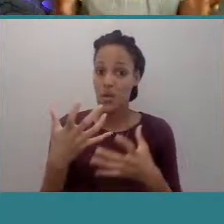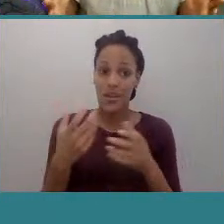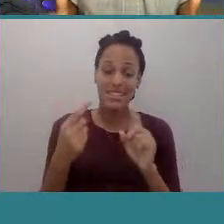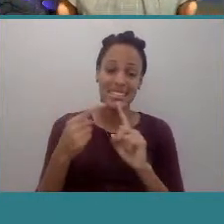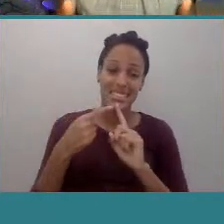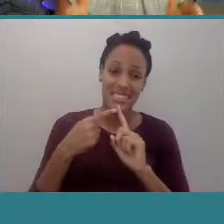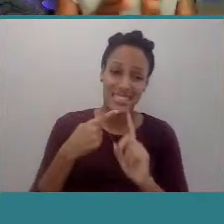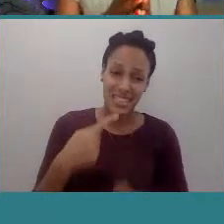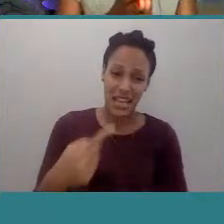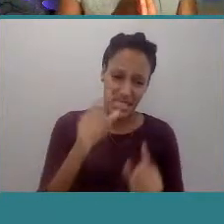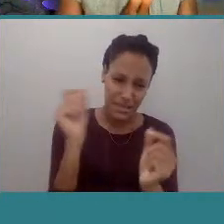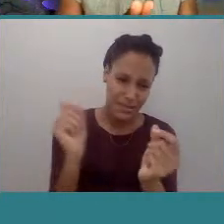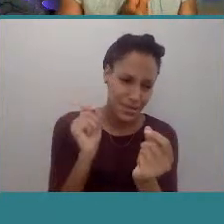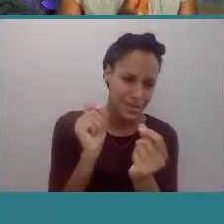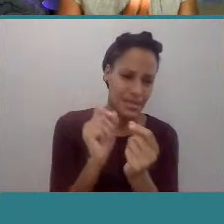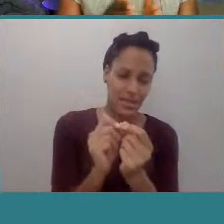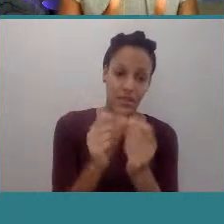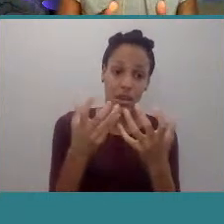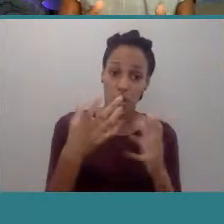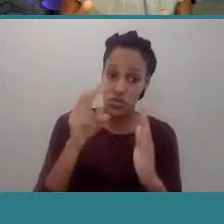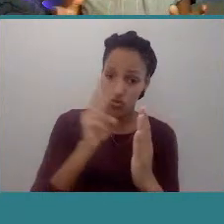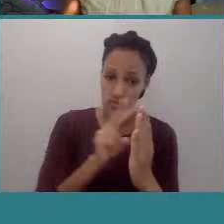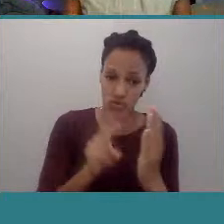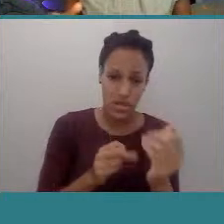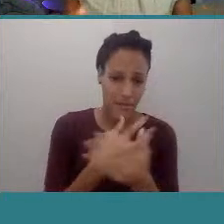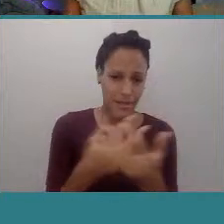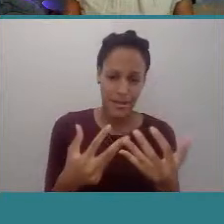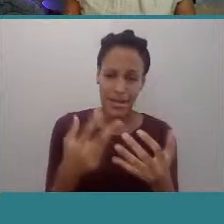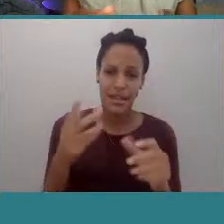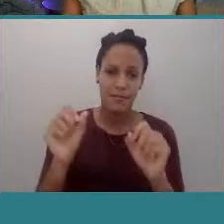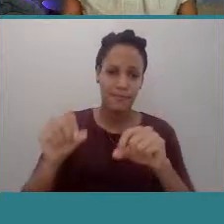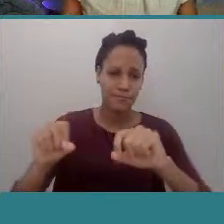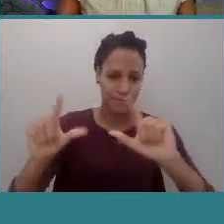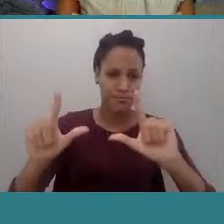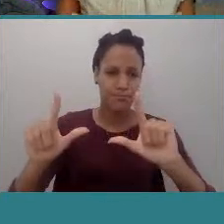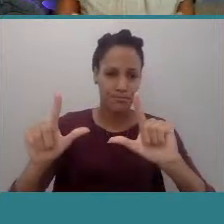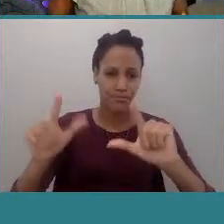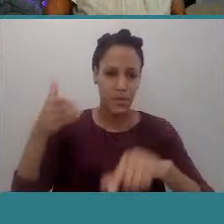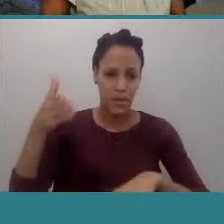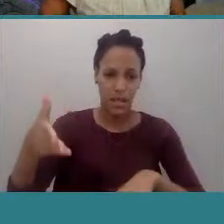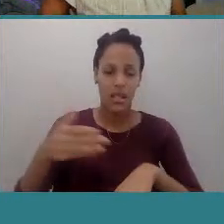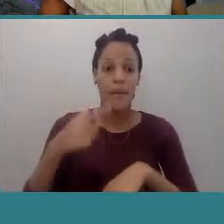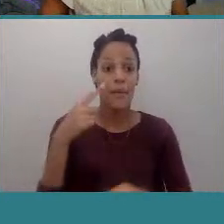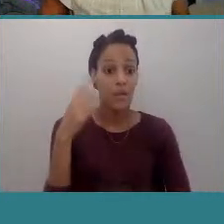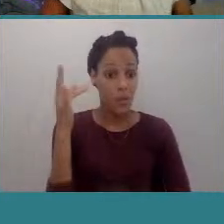specifically and read to you the words that are on here because I am not an economist;